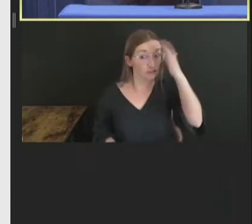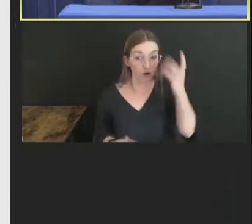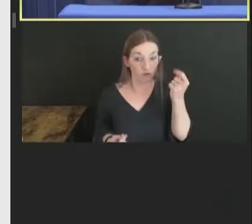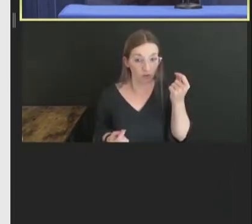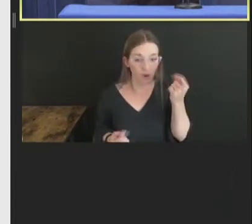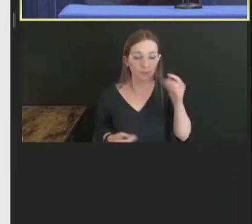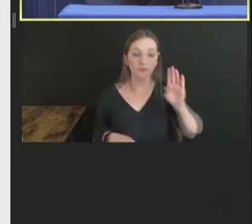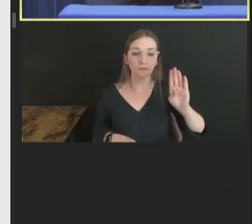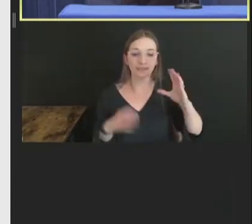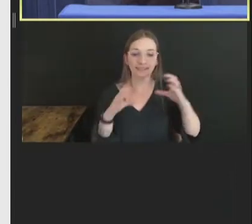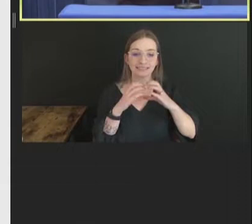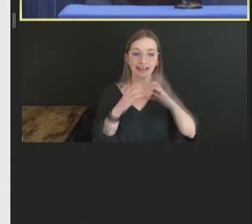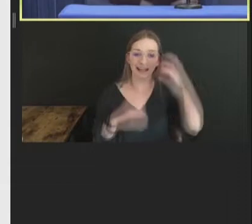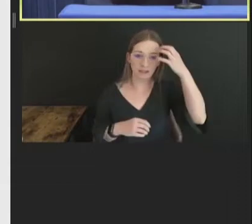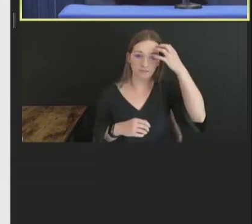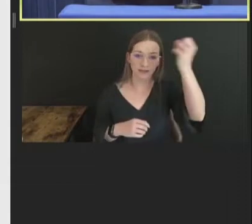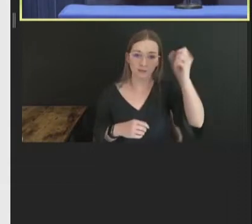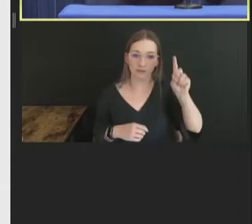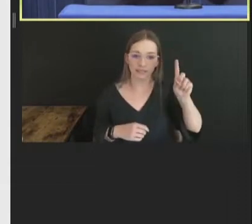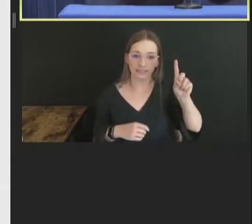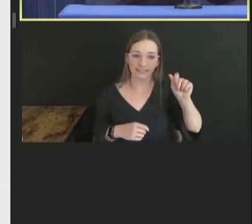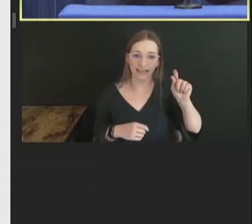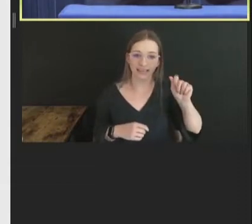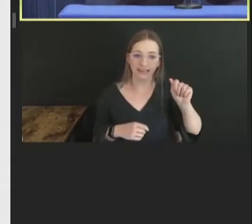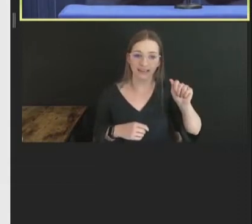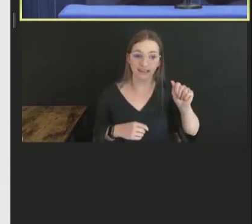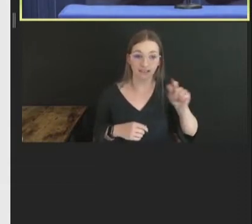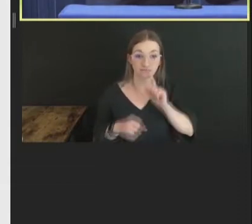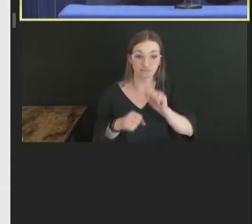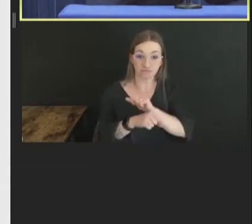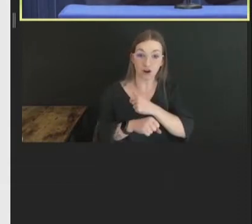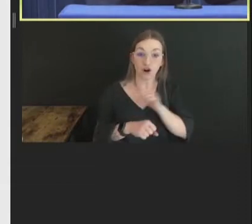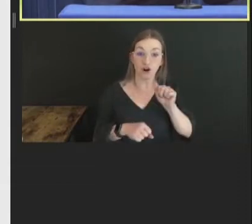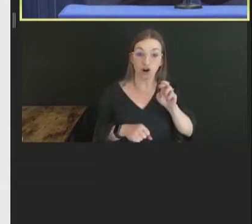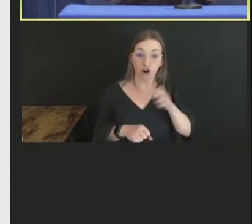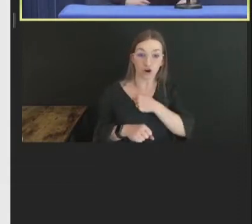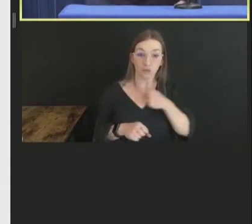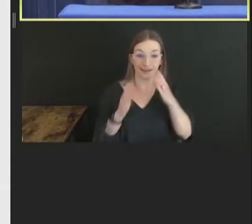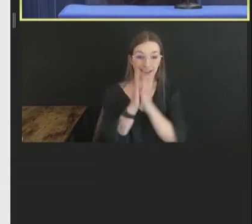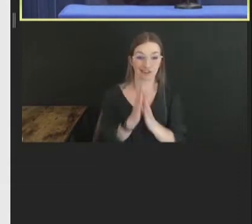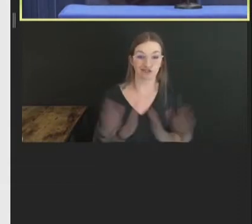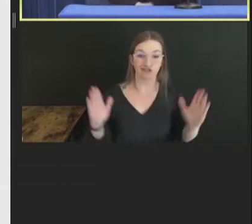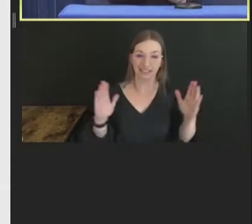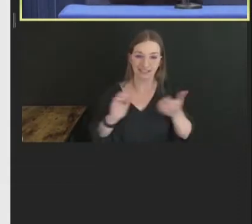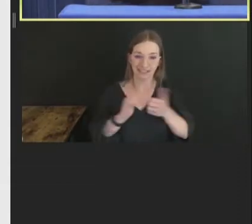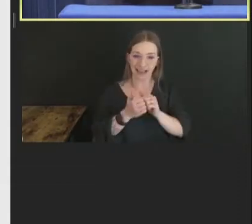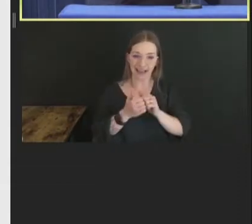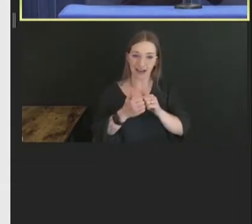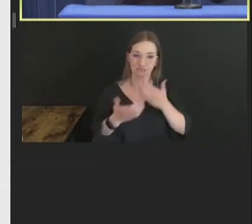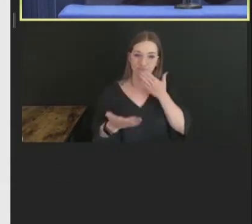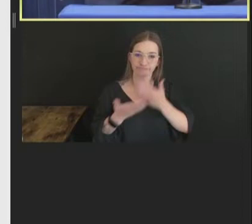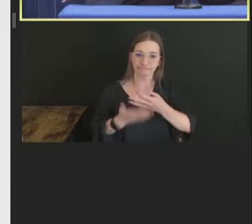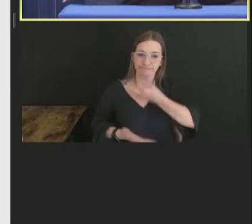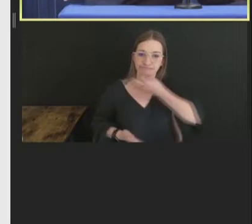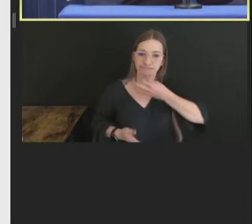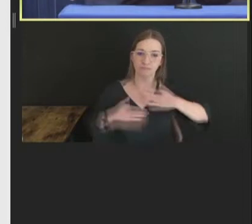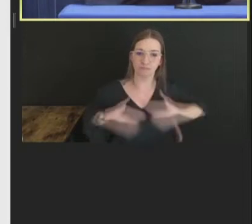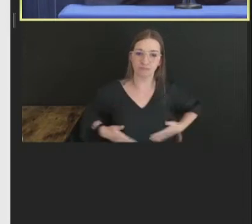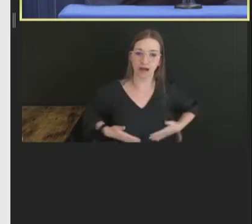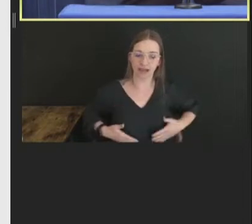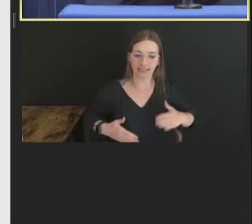we're really actually increasing the breadth of the response across the entire platform, meaning